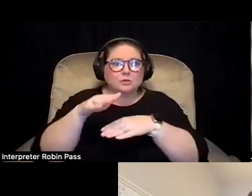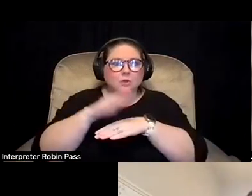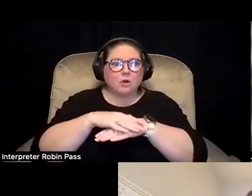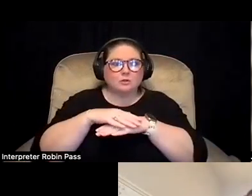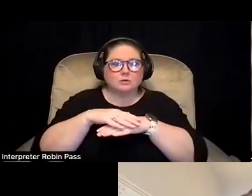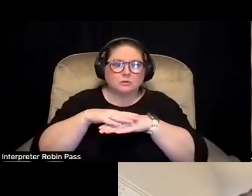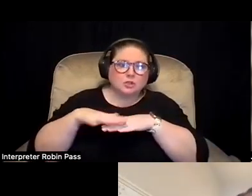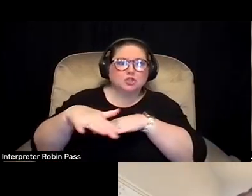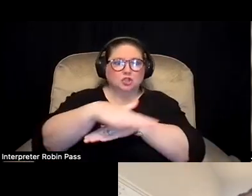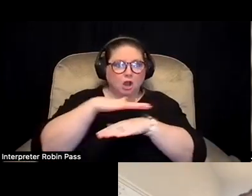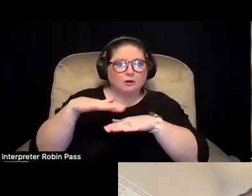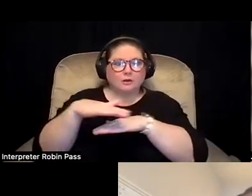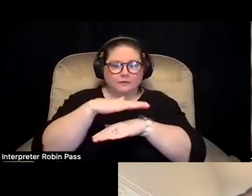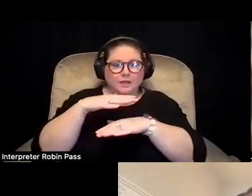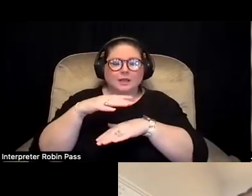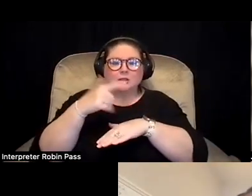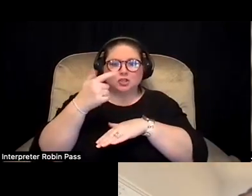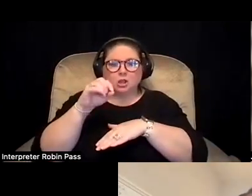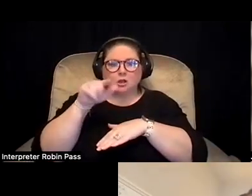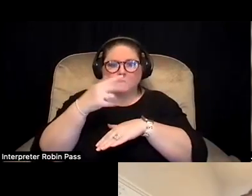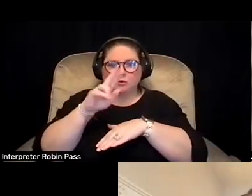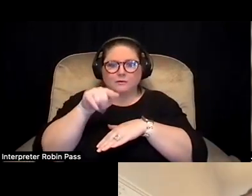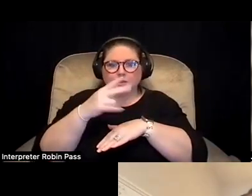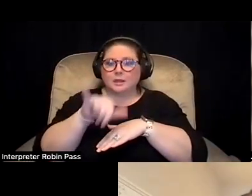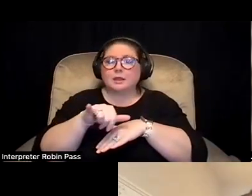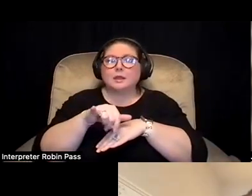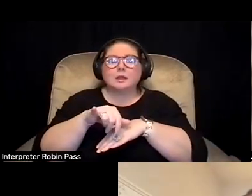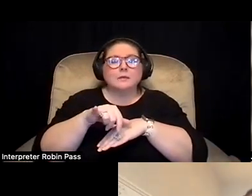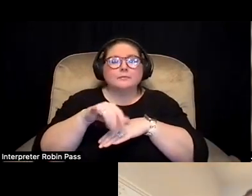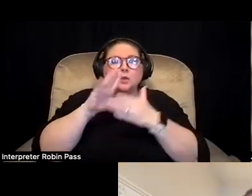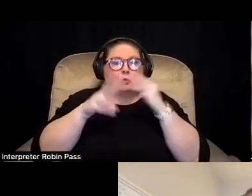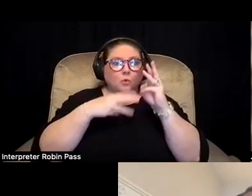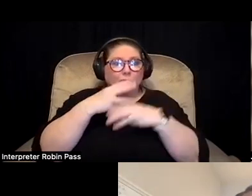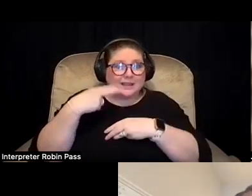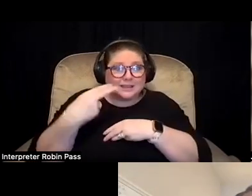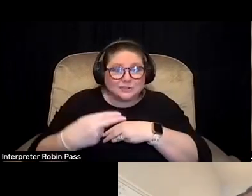world history lesson in high school they are comparing how governments make amends